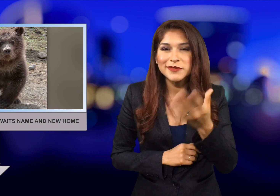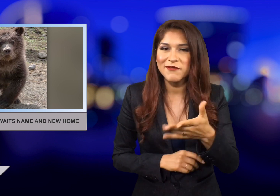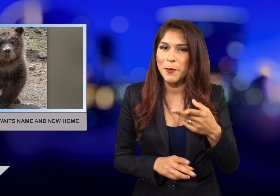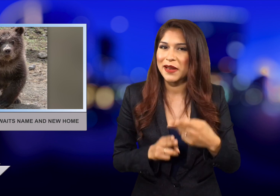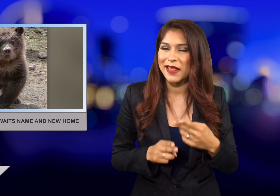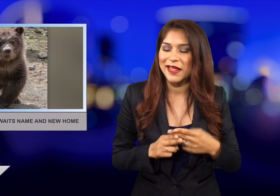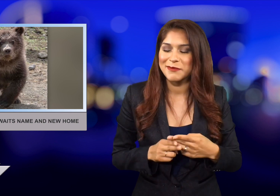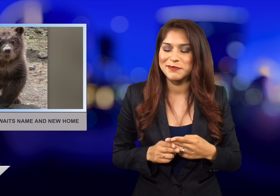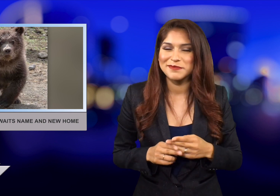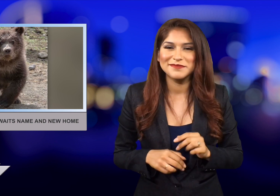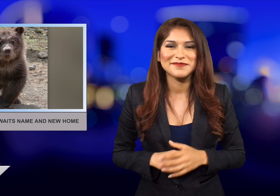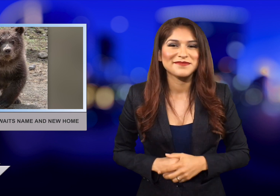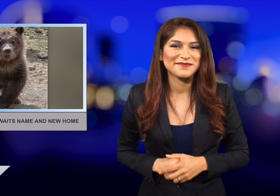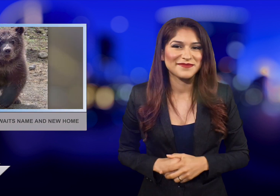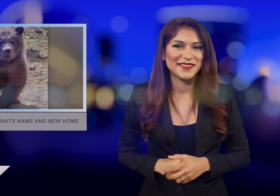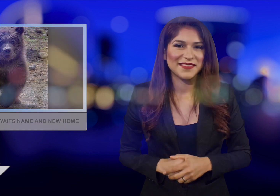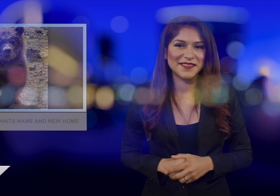will be given a name.